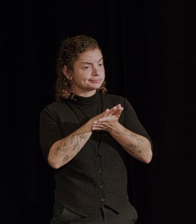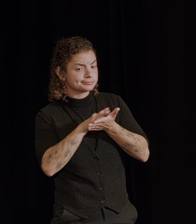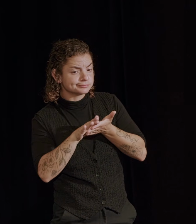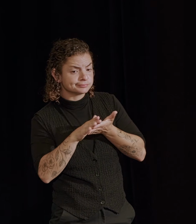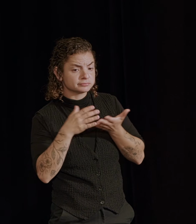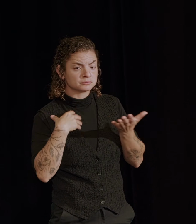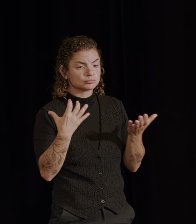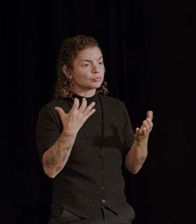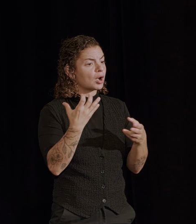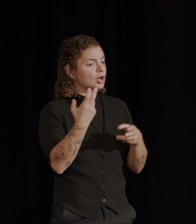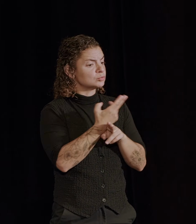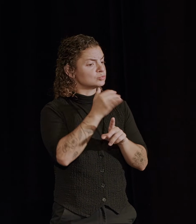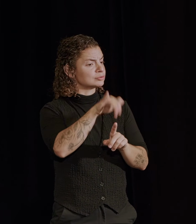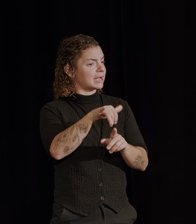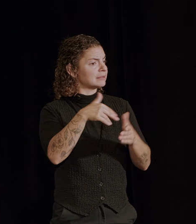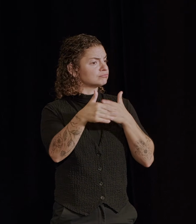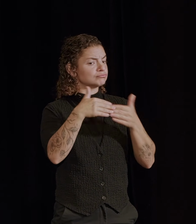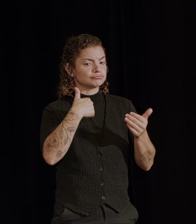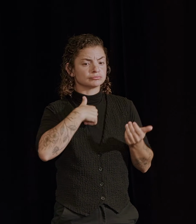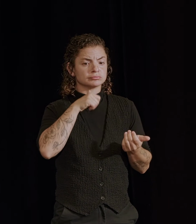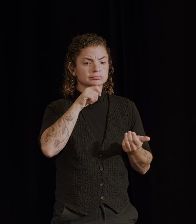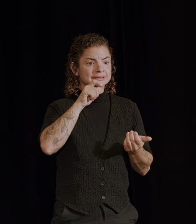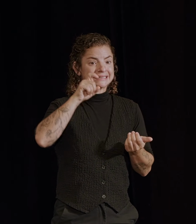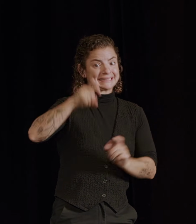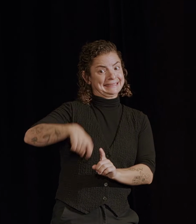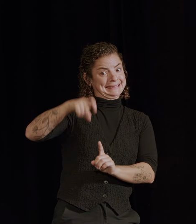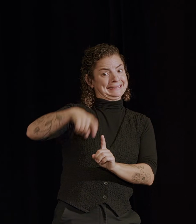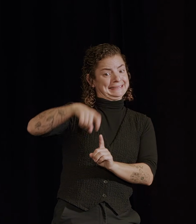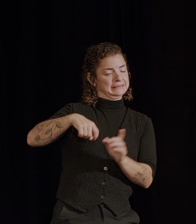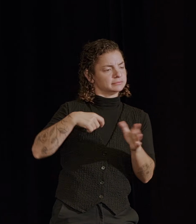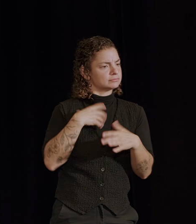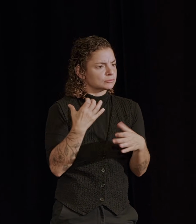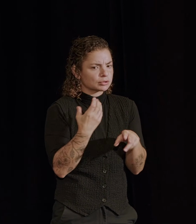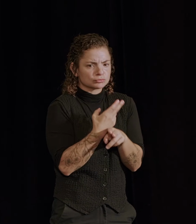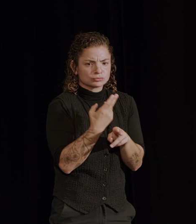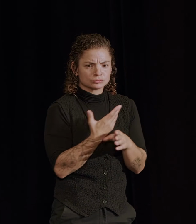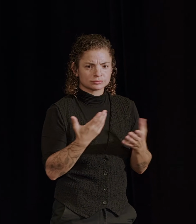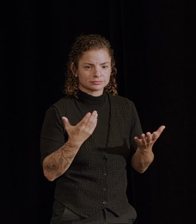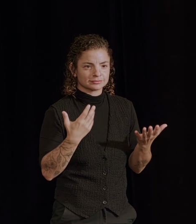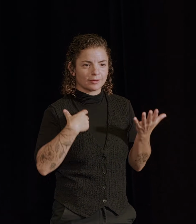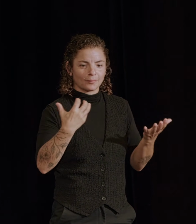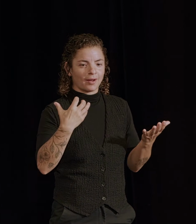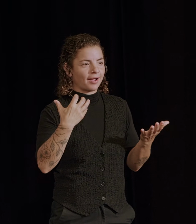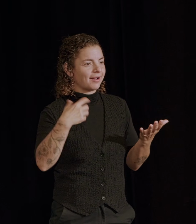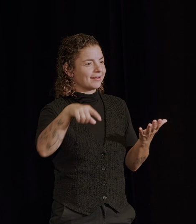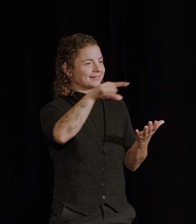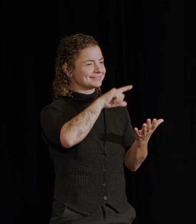Not everybody always wants to be in advocacy mode all the time.